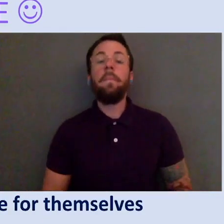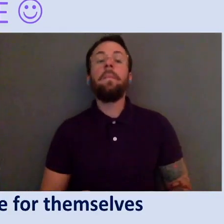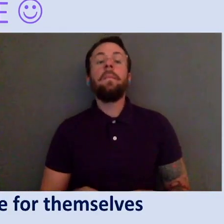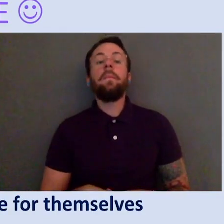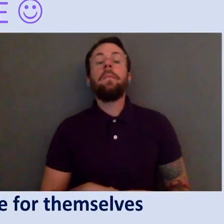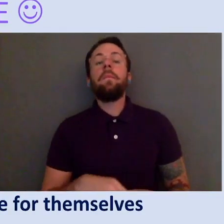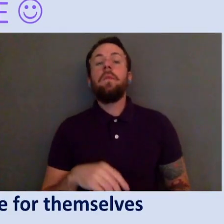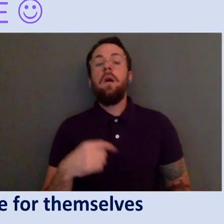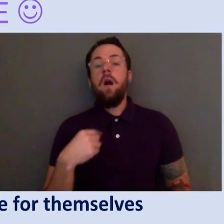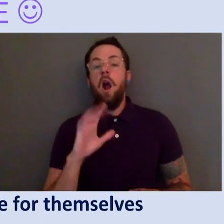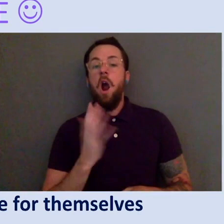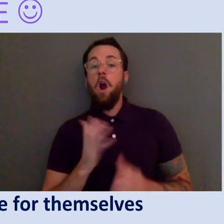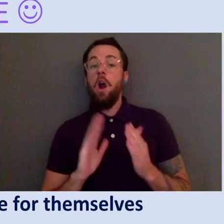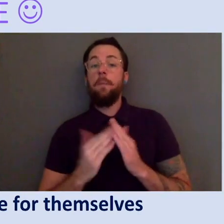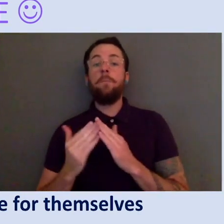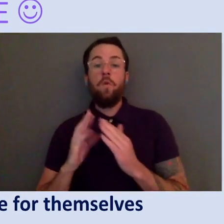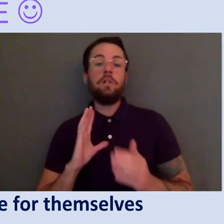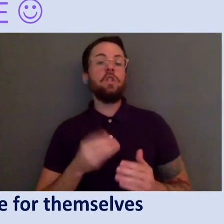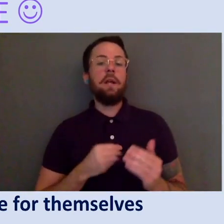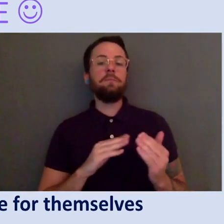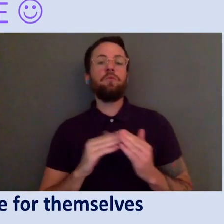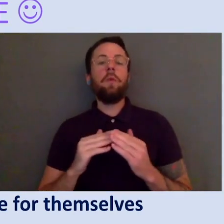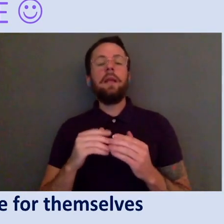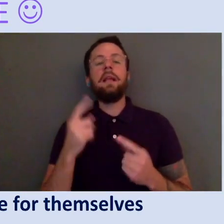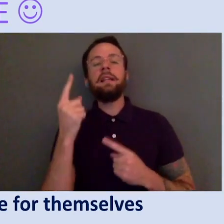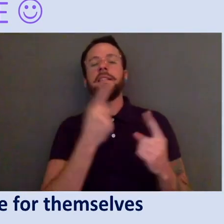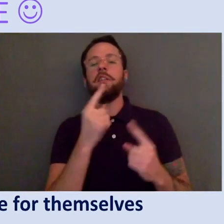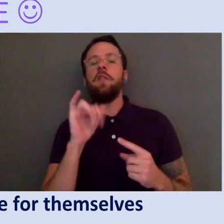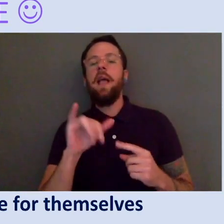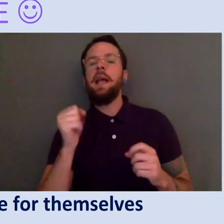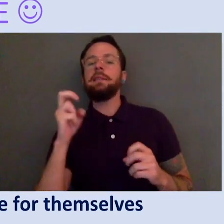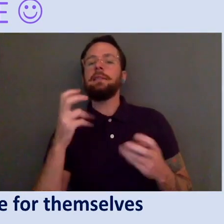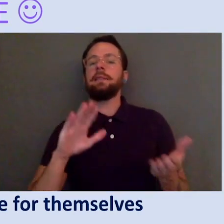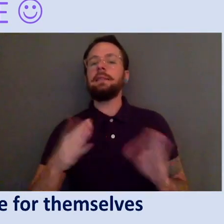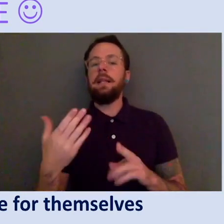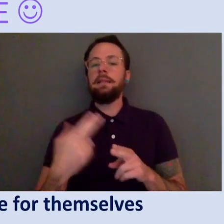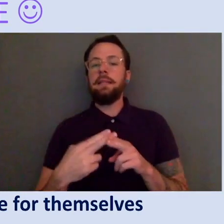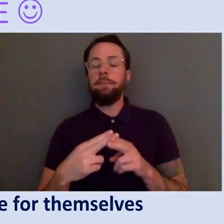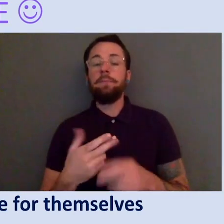birth name that is given to them by their parents most often.